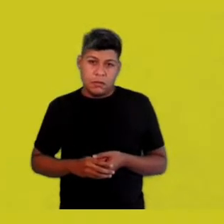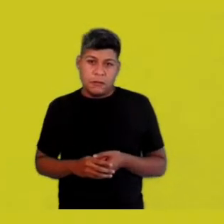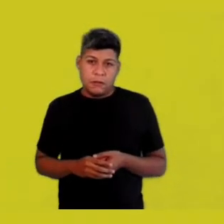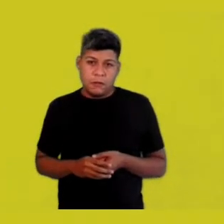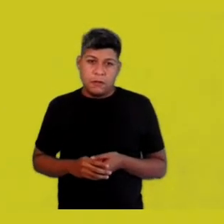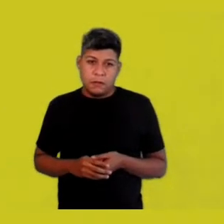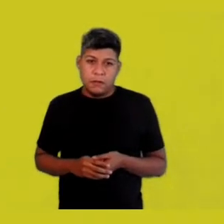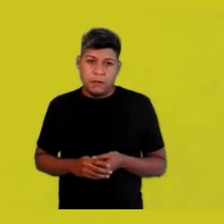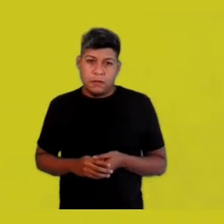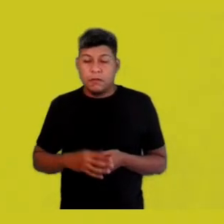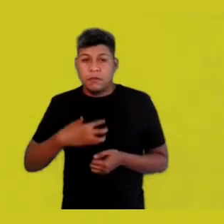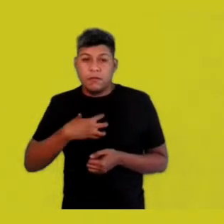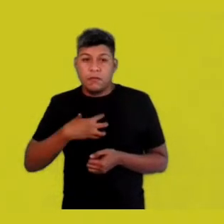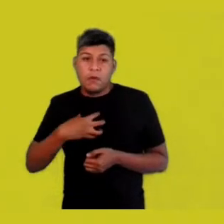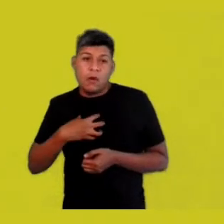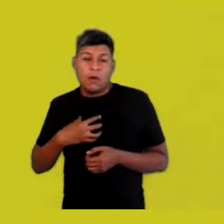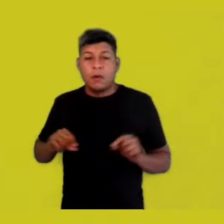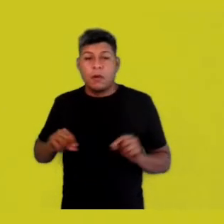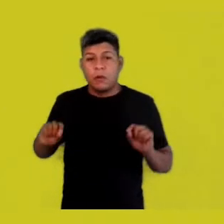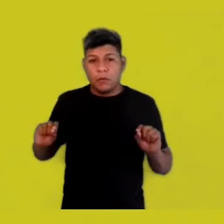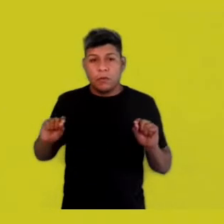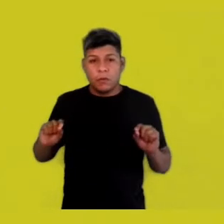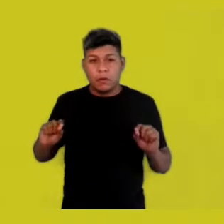in such a vertical way.